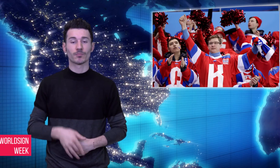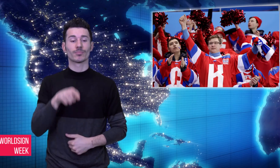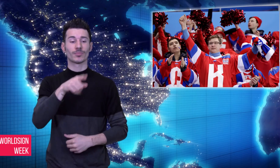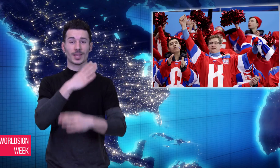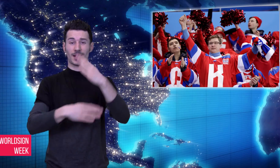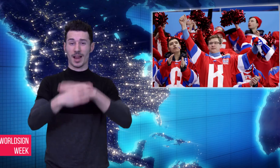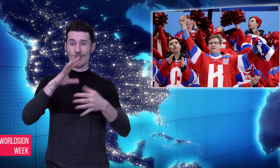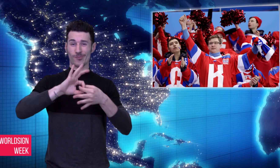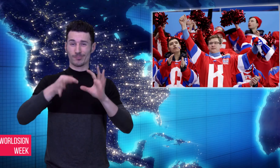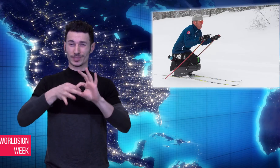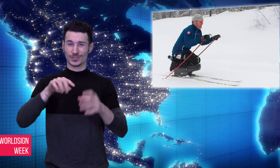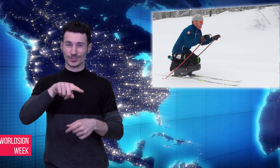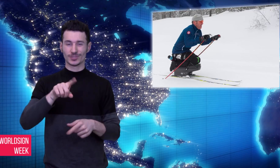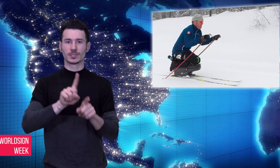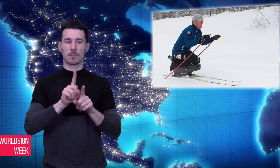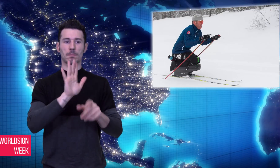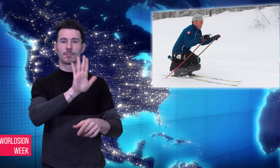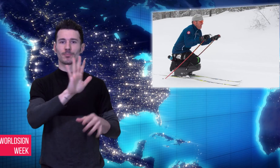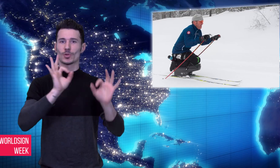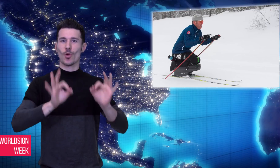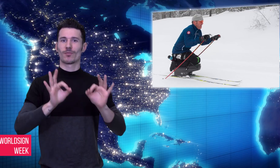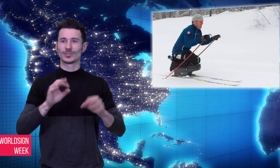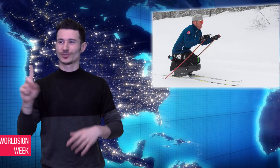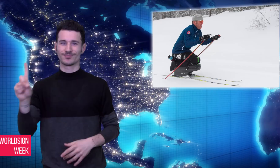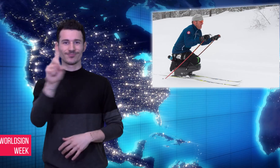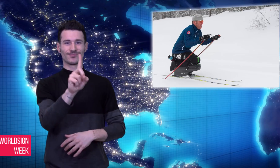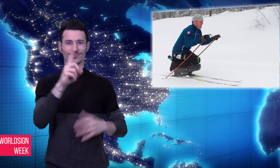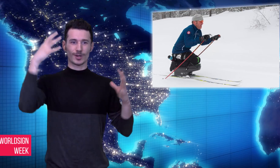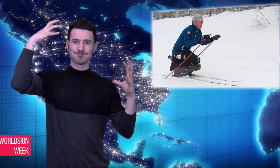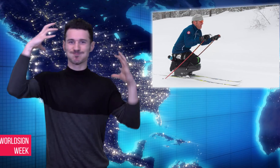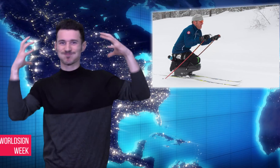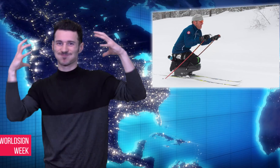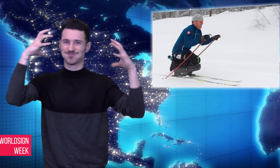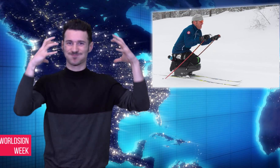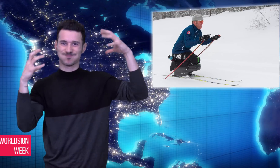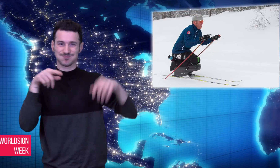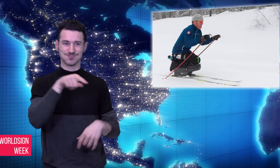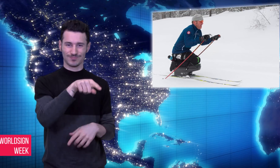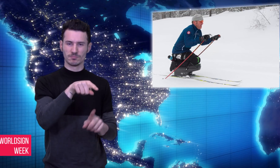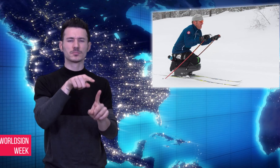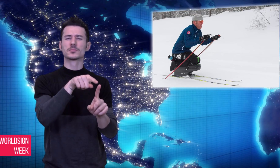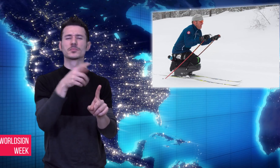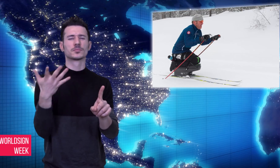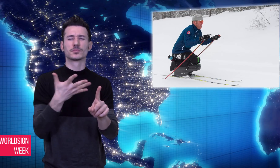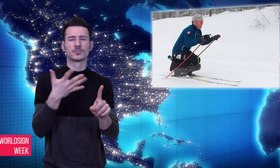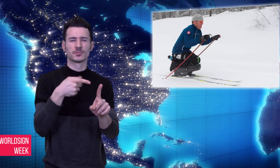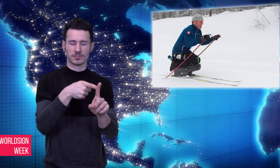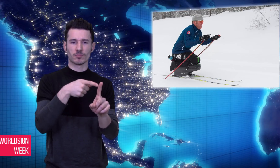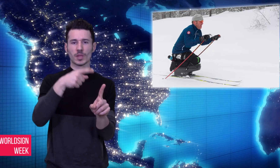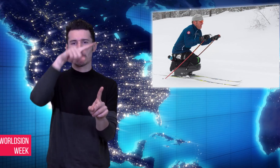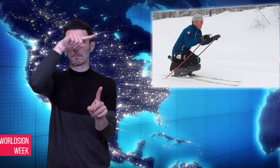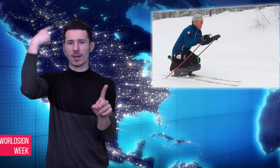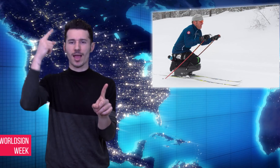Olympics. The animal was chosen for its strong will and courage, and its name,